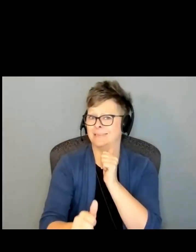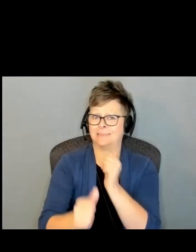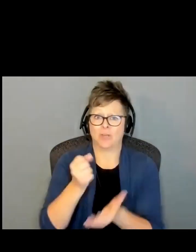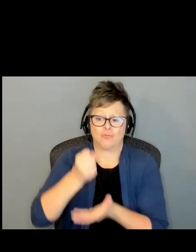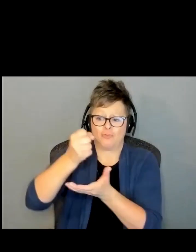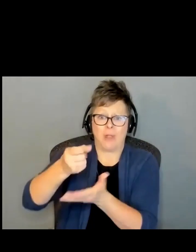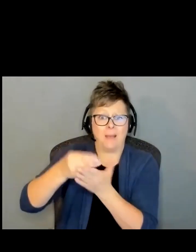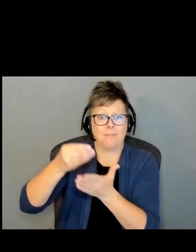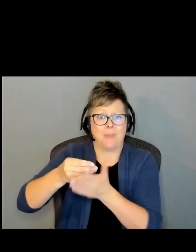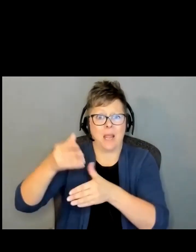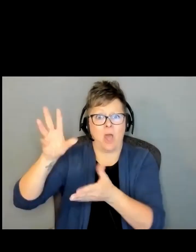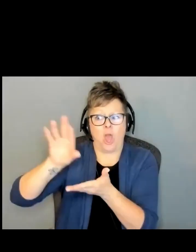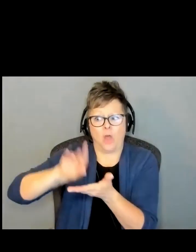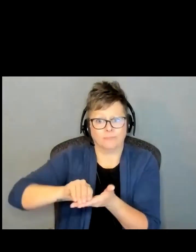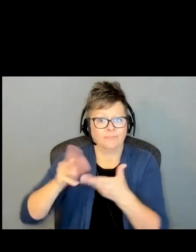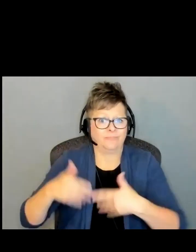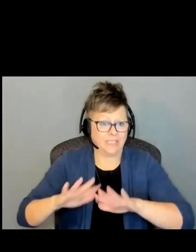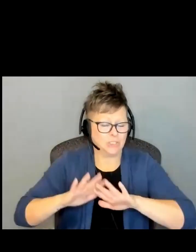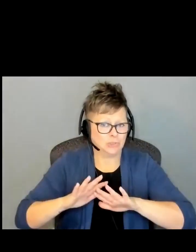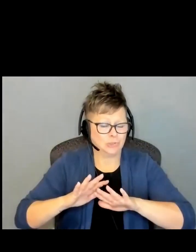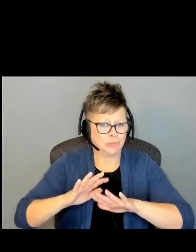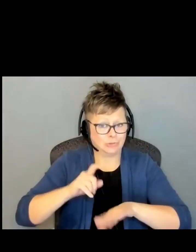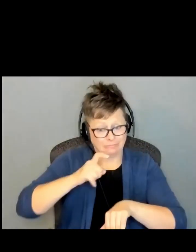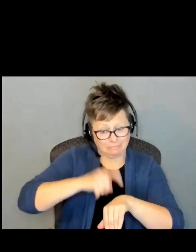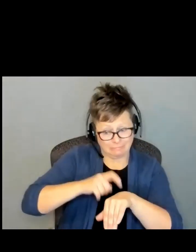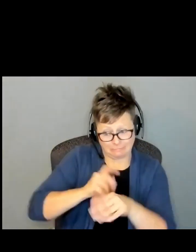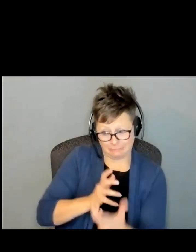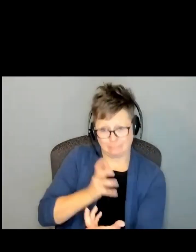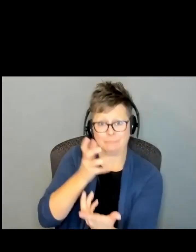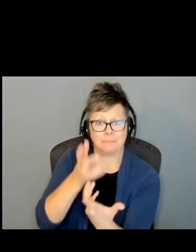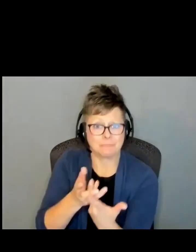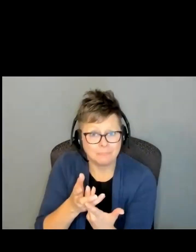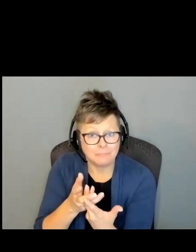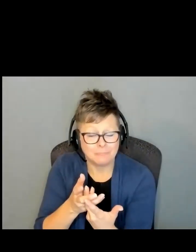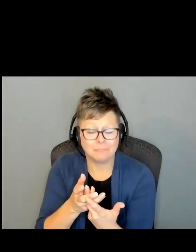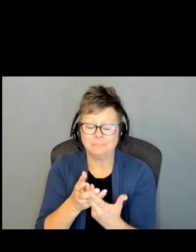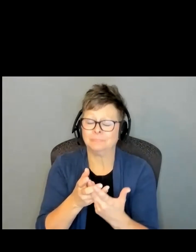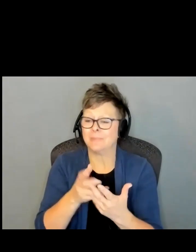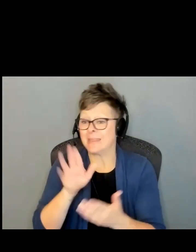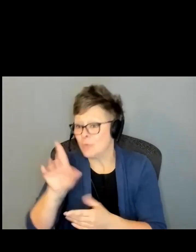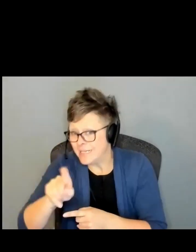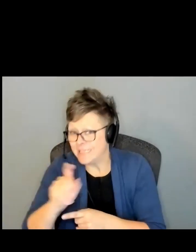So, our timelines aren't always going to match what needs are in community space.